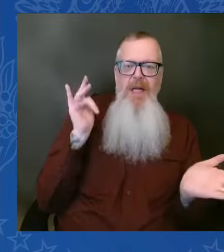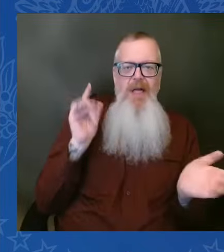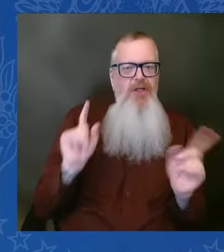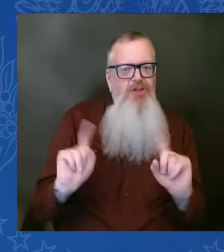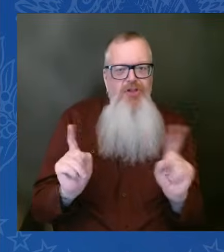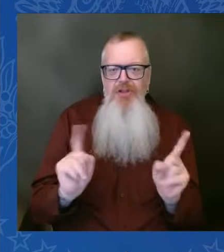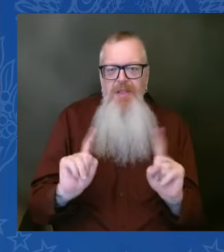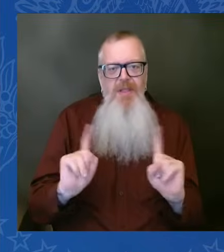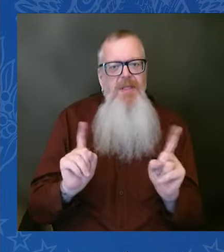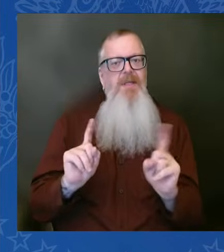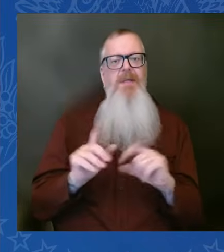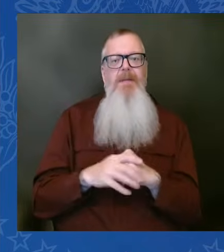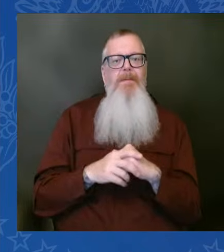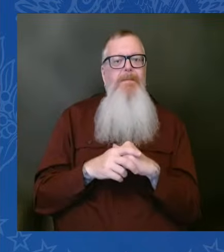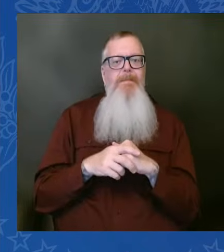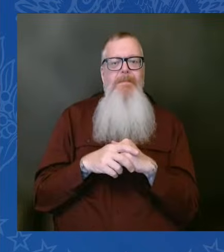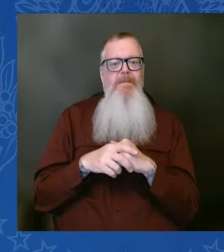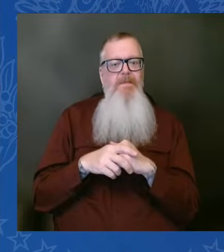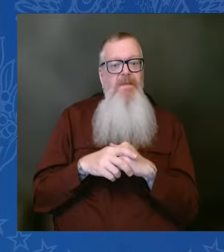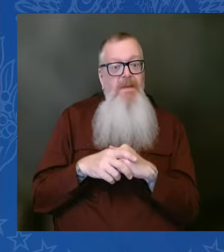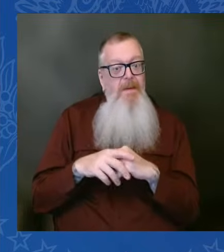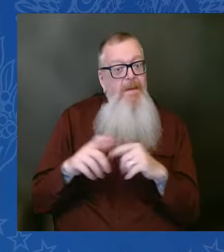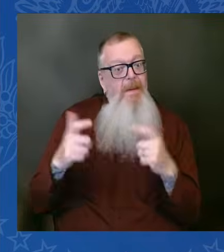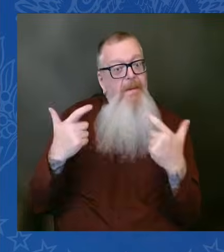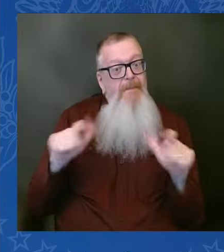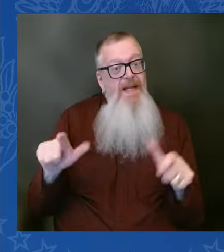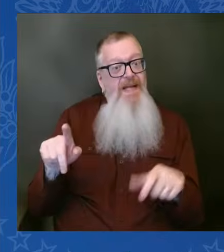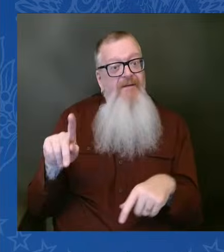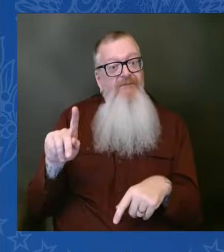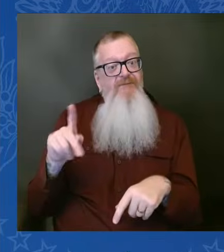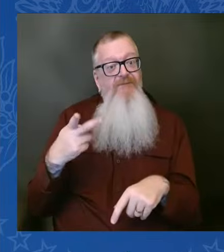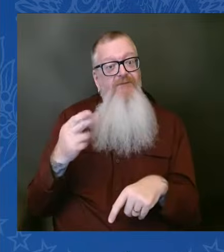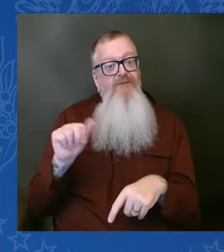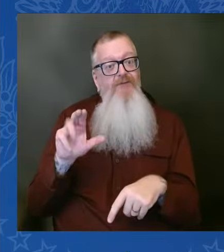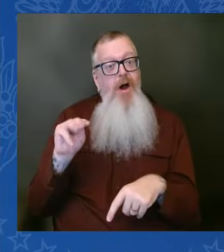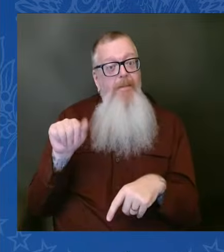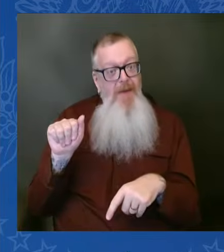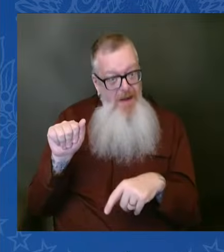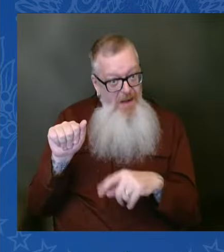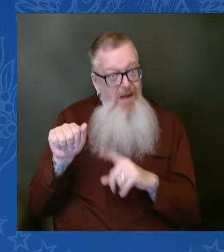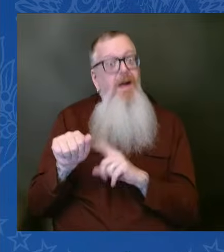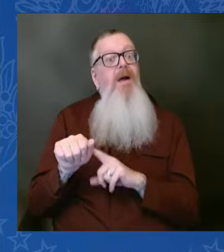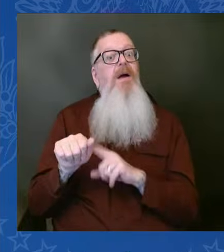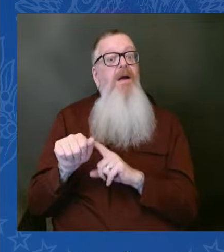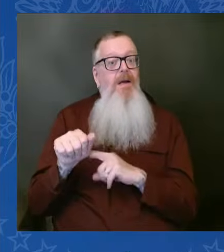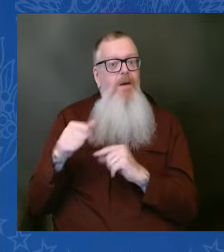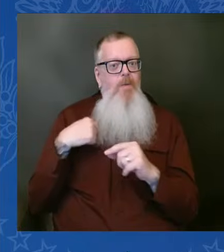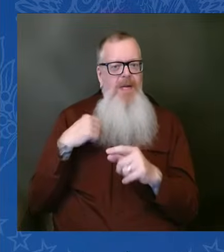reduced the price of insulin for seniors with diabetes to pay only 35 bucks a month until the --